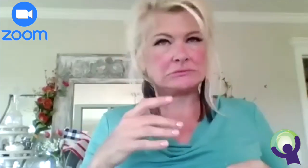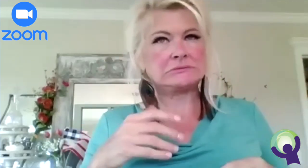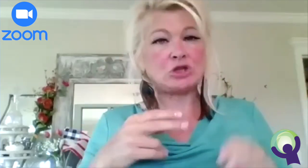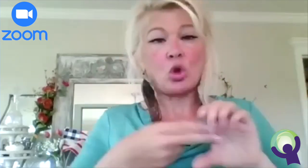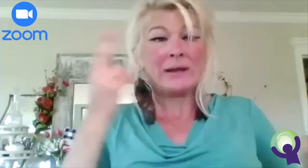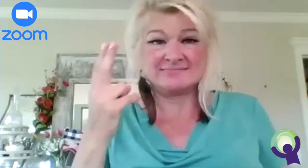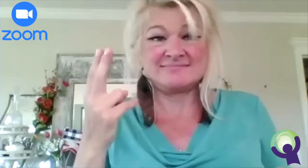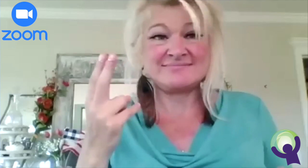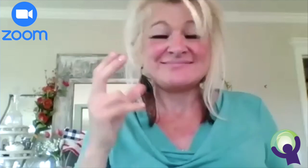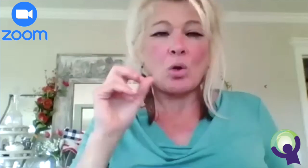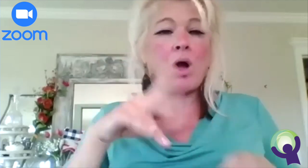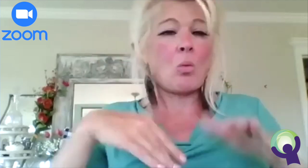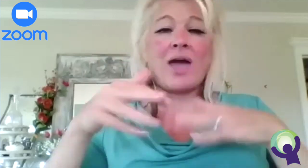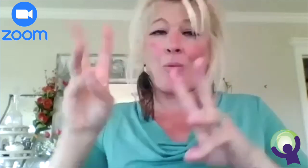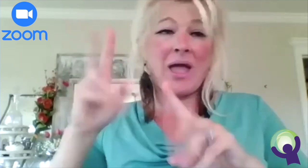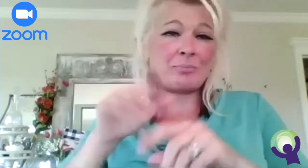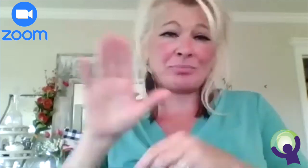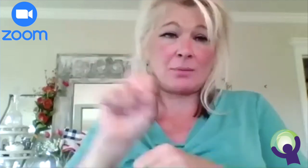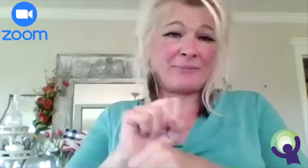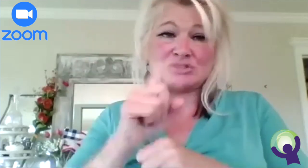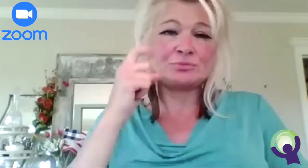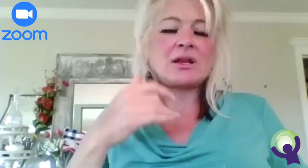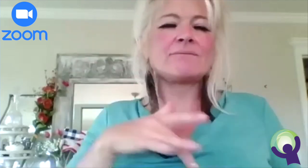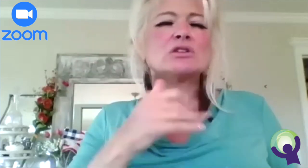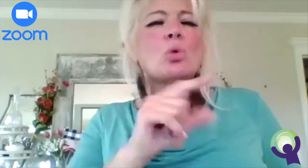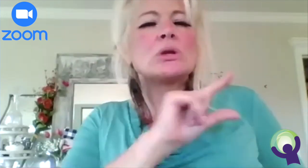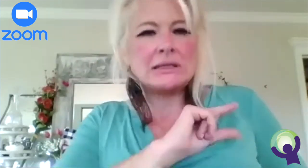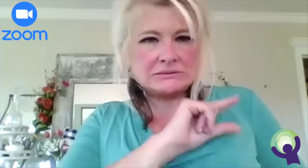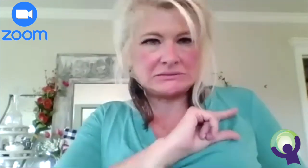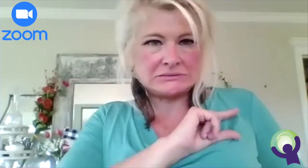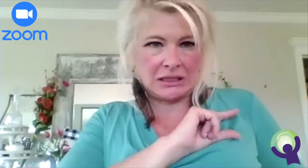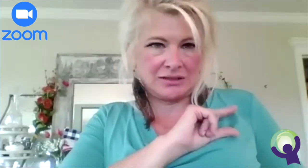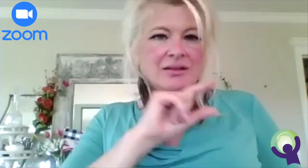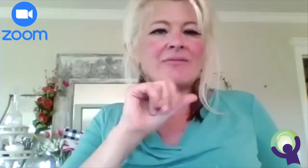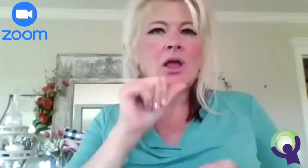seen a lot of teachers quit or walk away